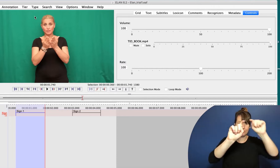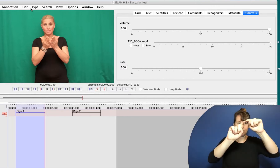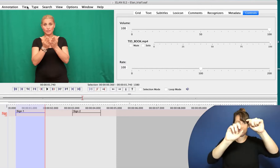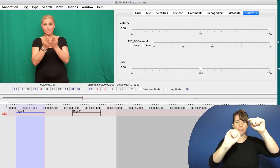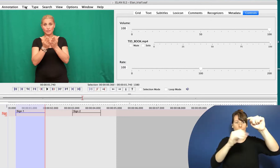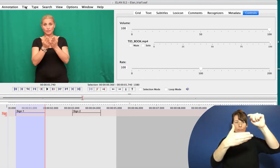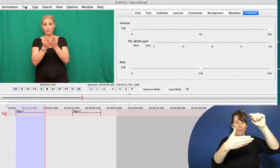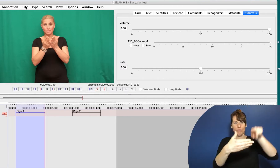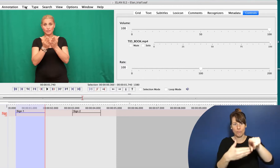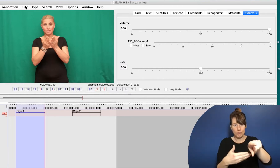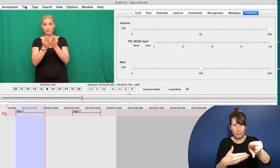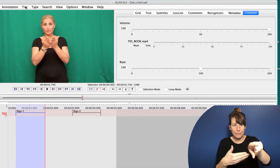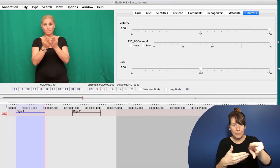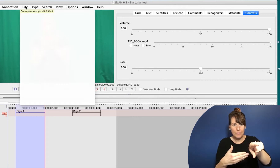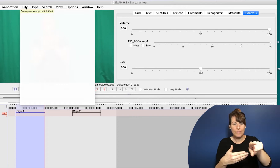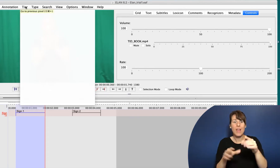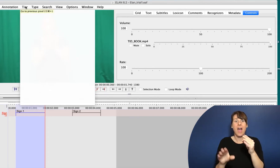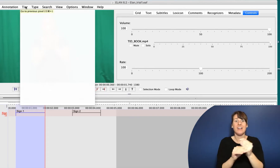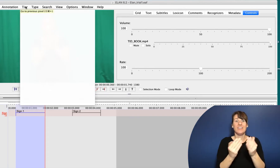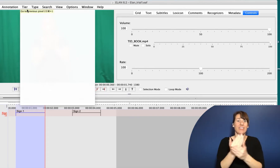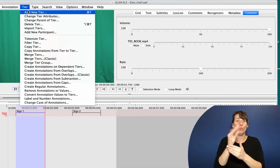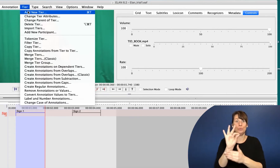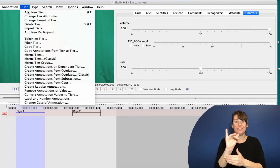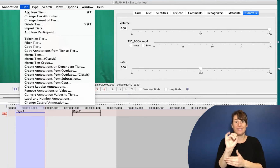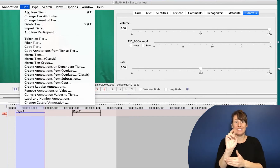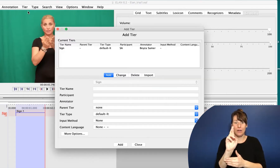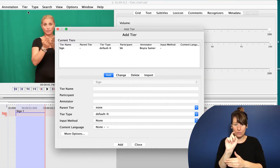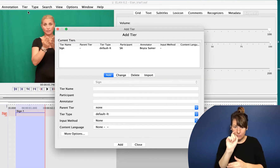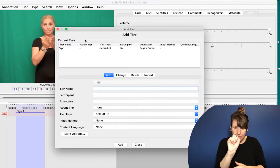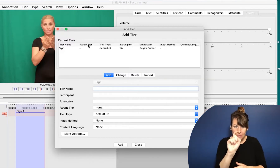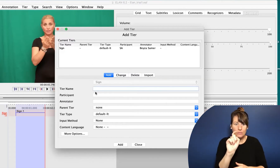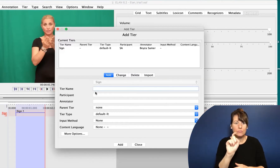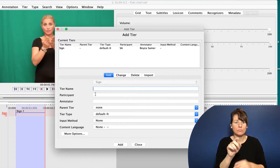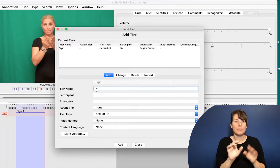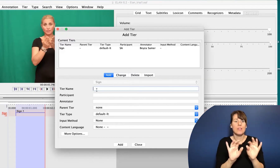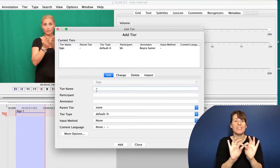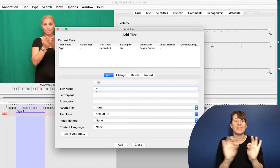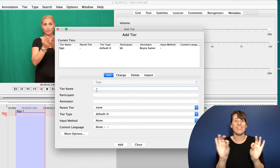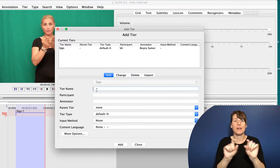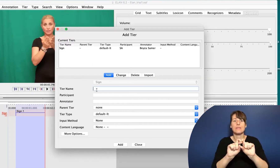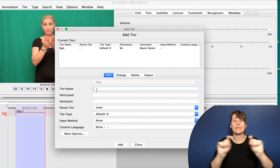In order to do this, I go to "Tier", "Add New Tier". OK